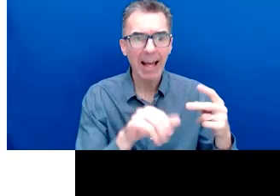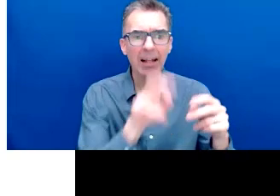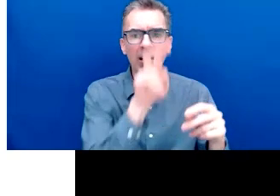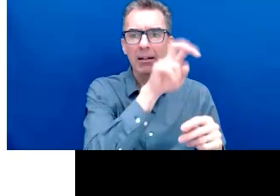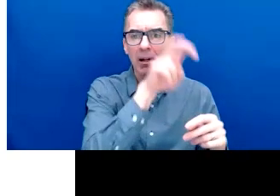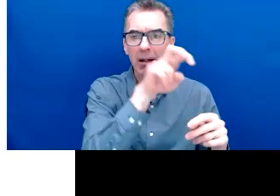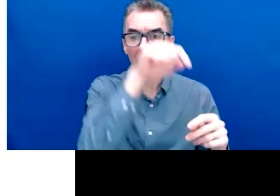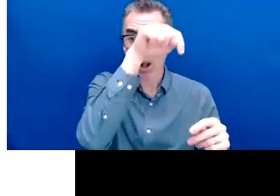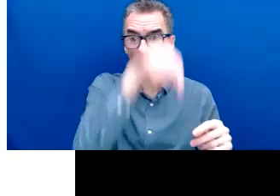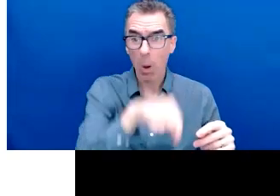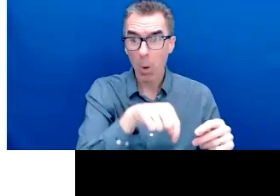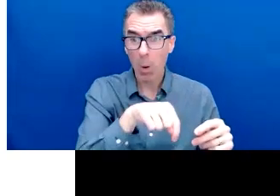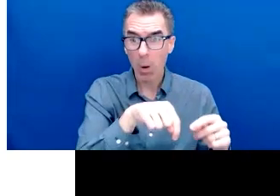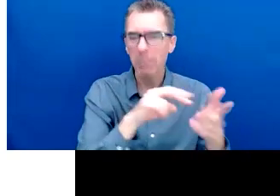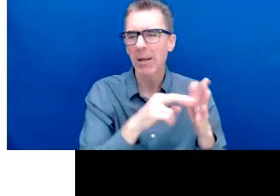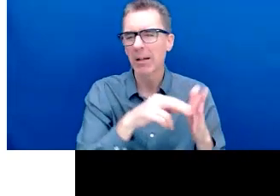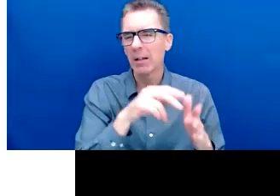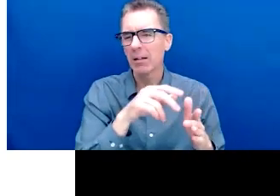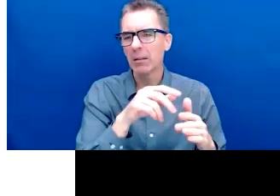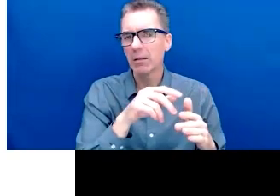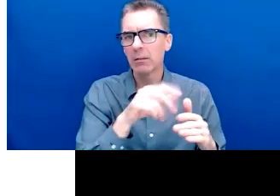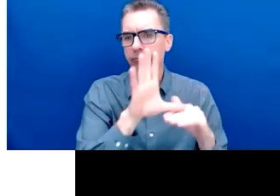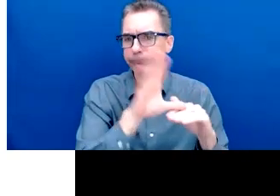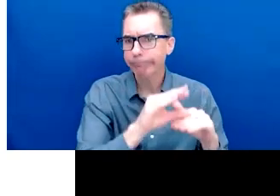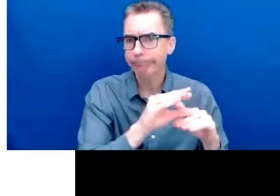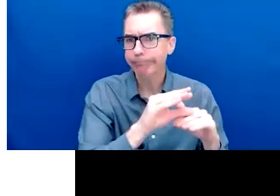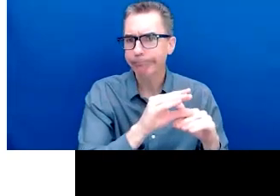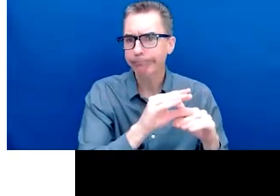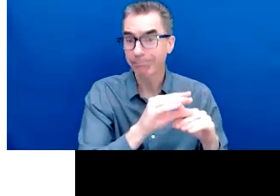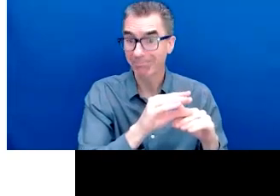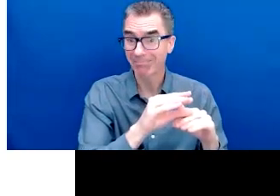any course that has that has required,